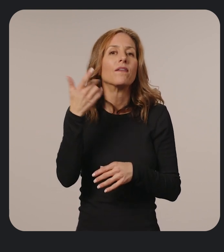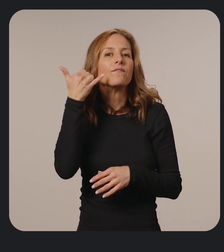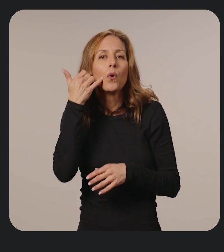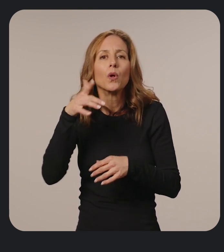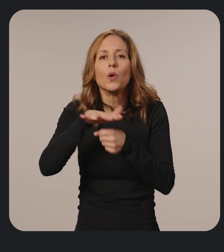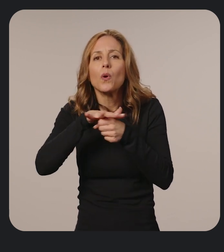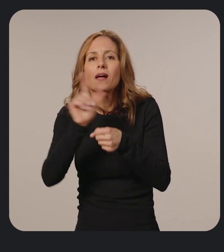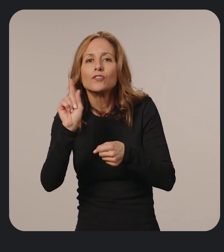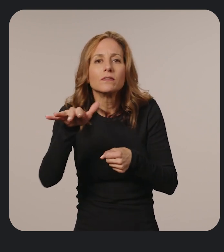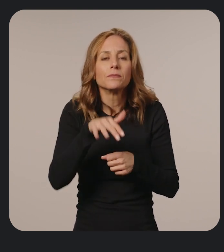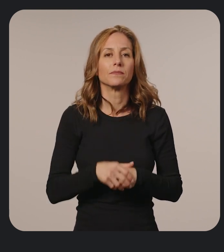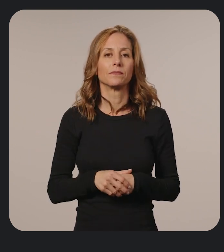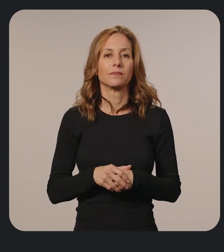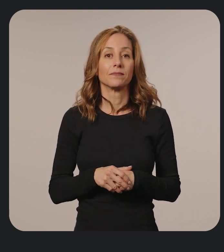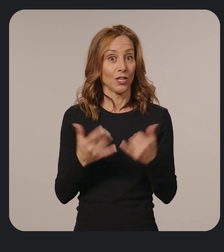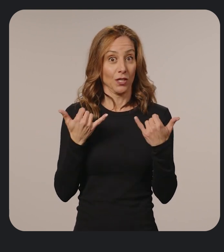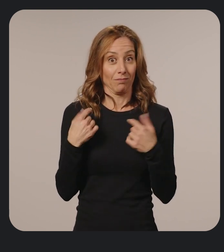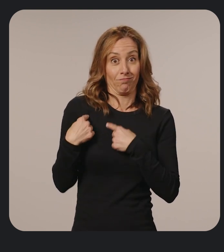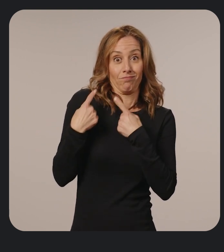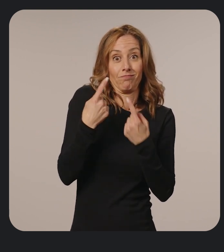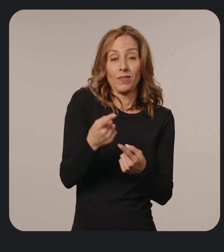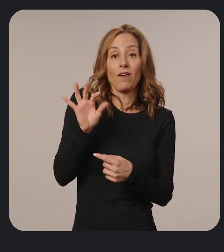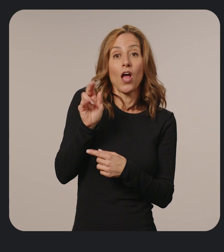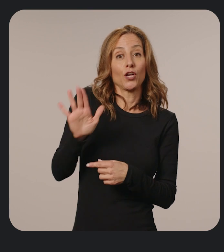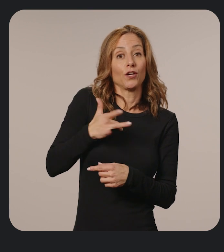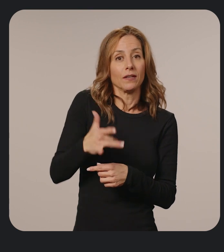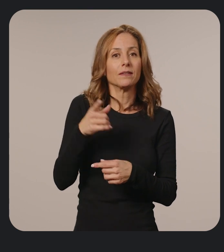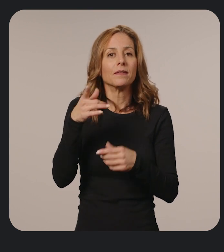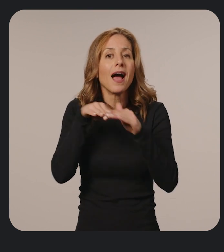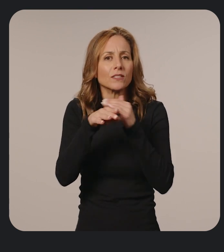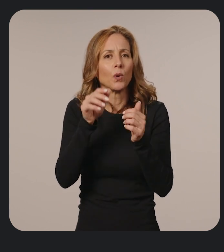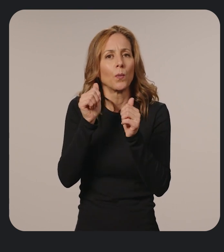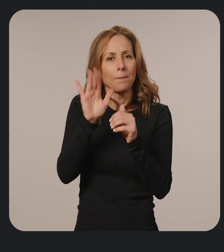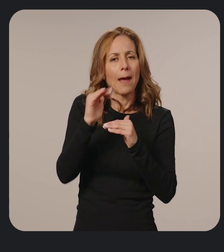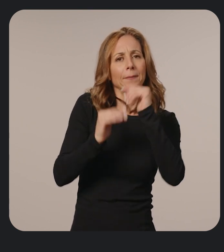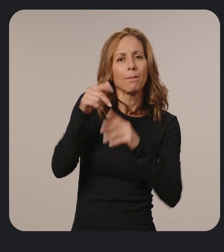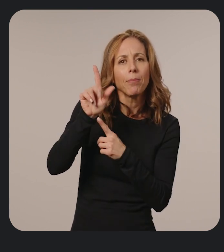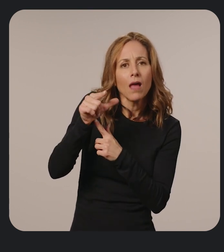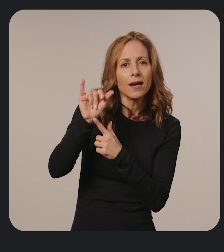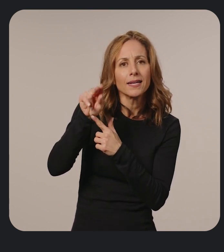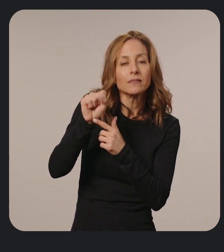whether it's notifications, payments, or getting the phone's location. Traditionally in Flutter, these are